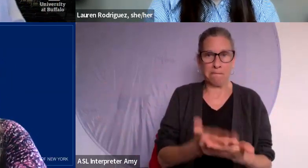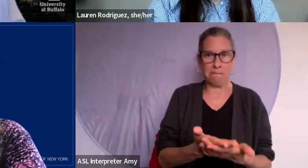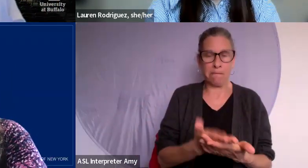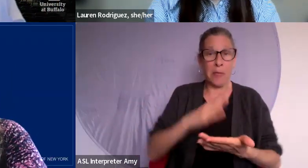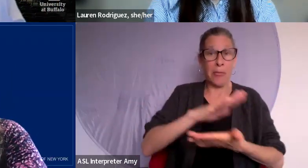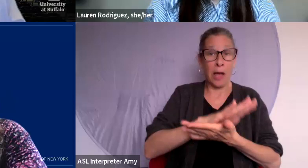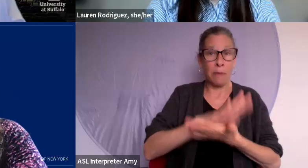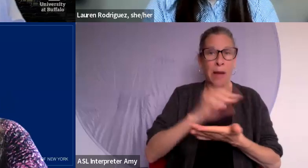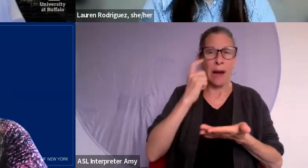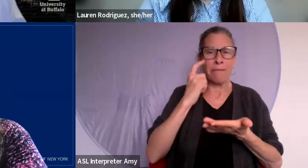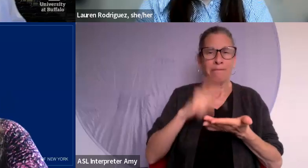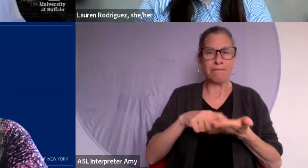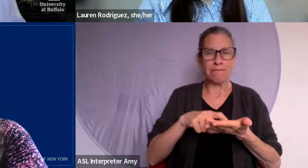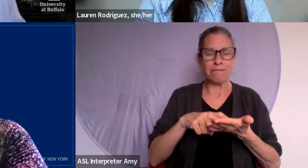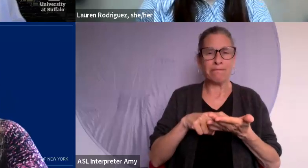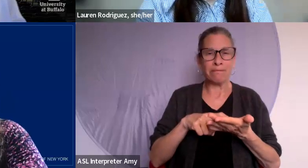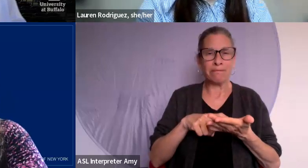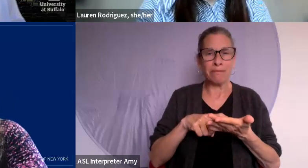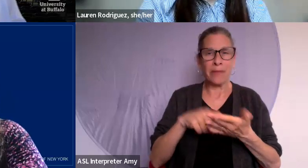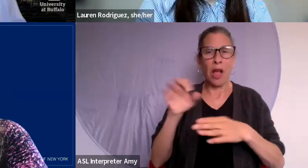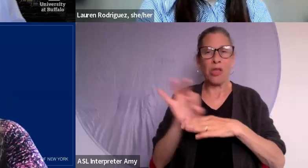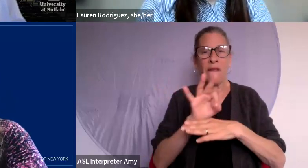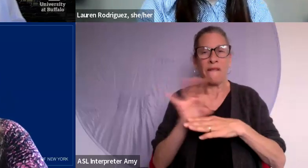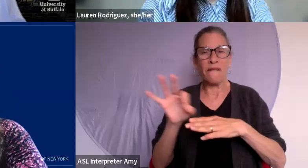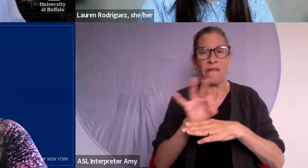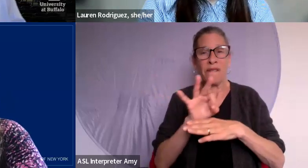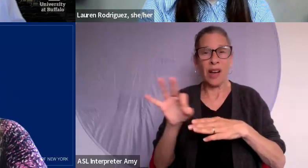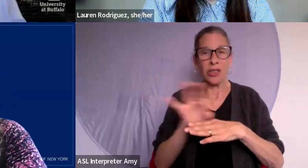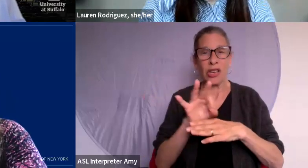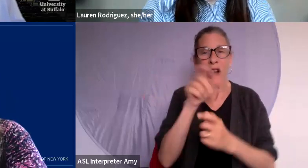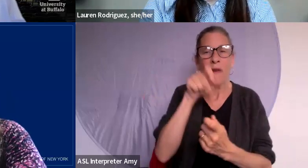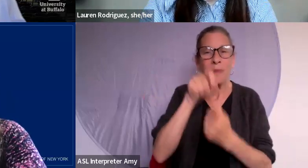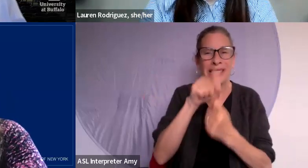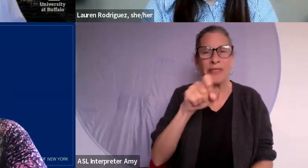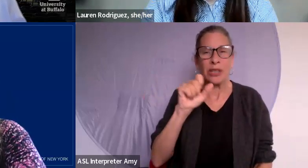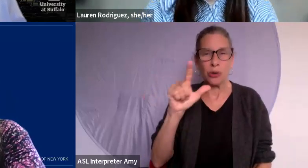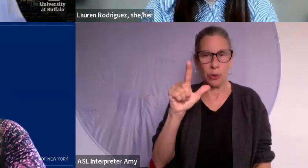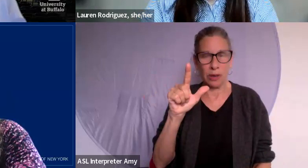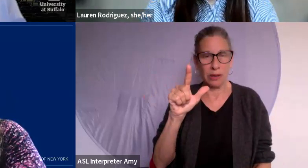identifying the functionality of a specific tool. Once that is